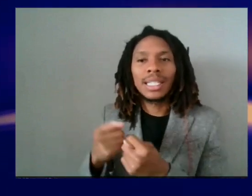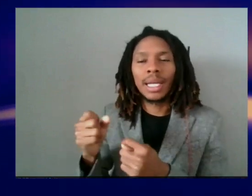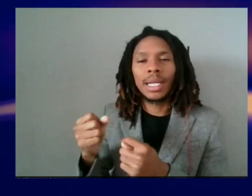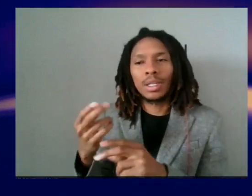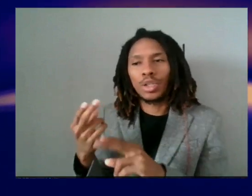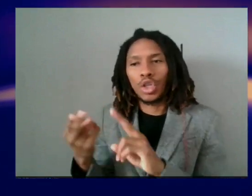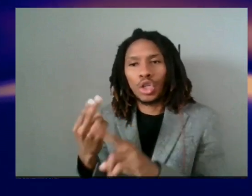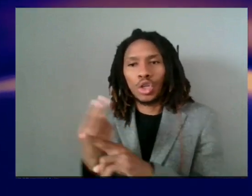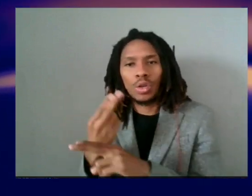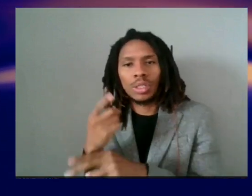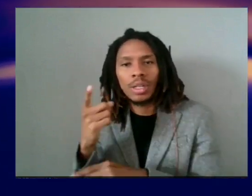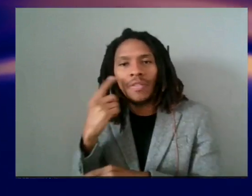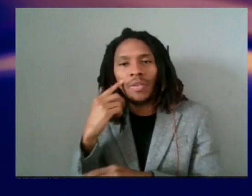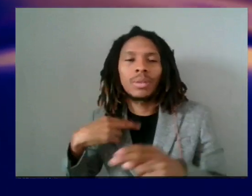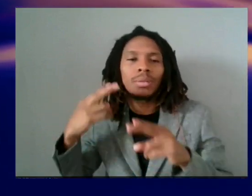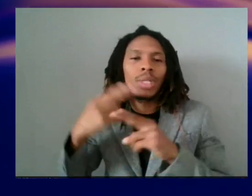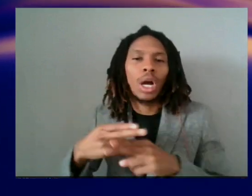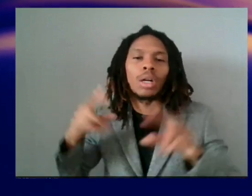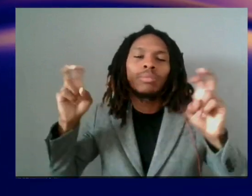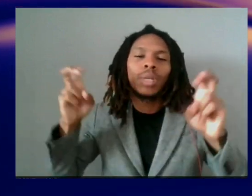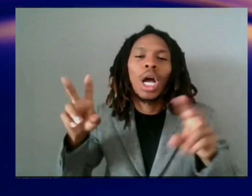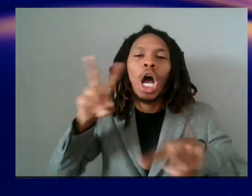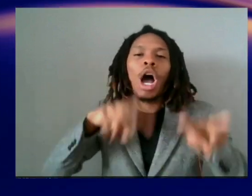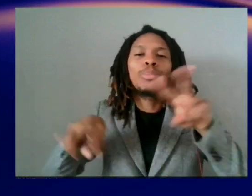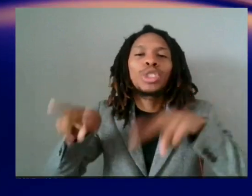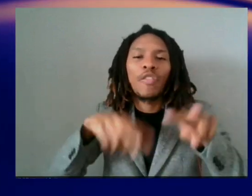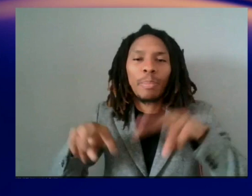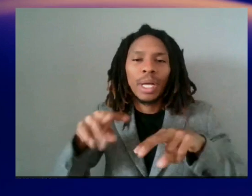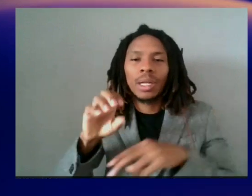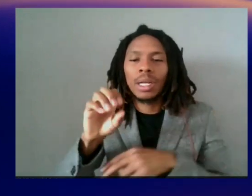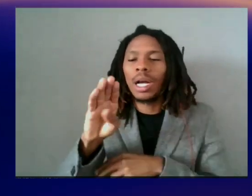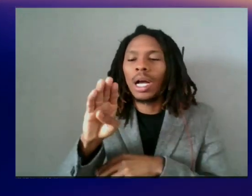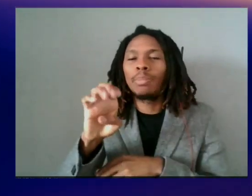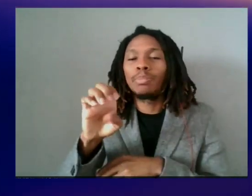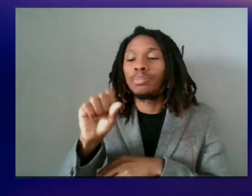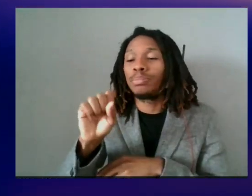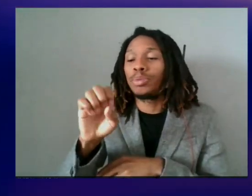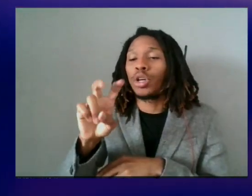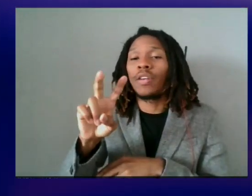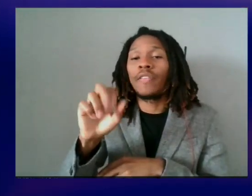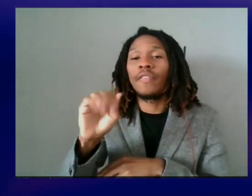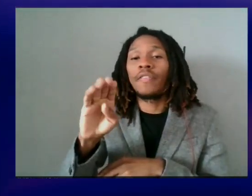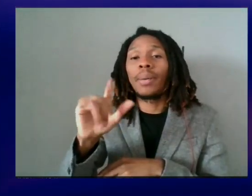what we call is observability or for security use cases. So you mentioned about observability,